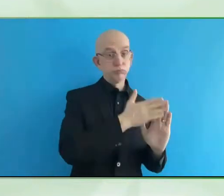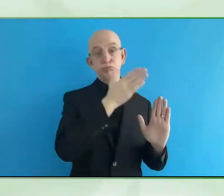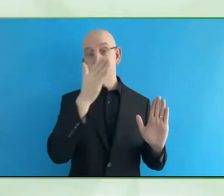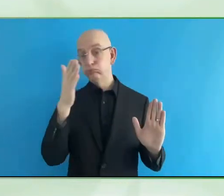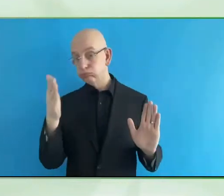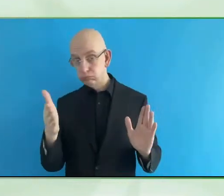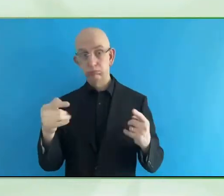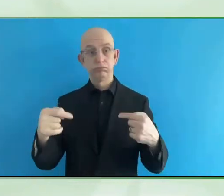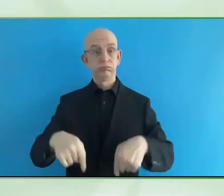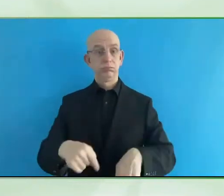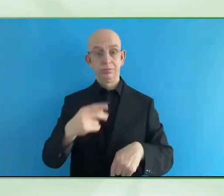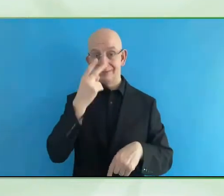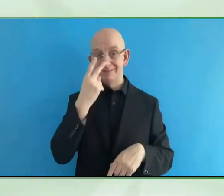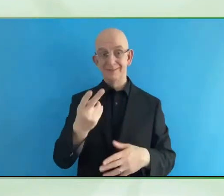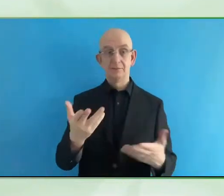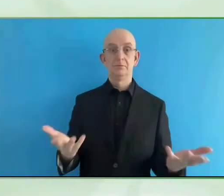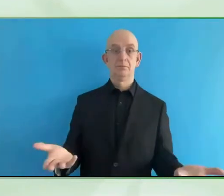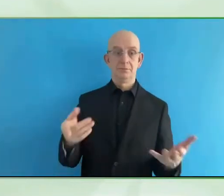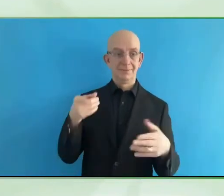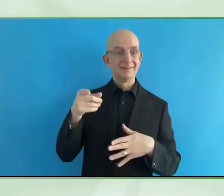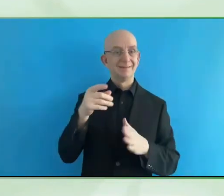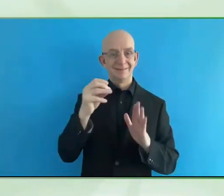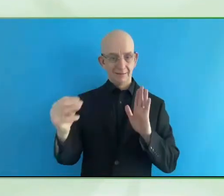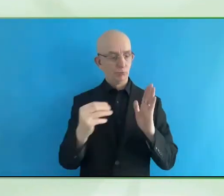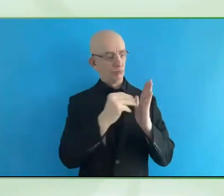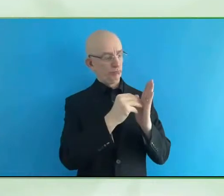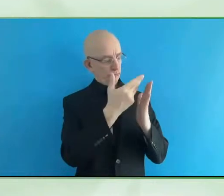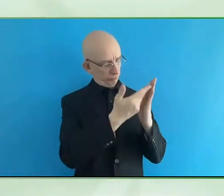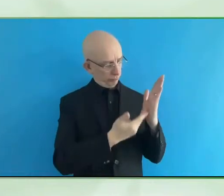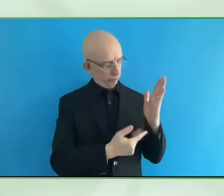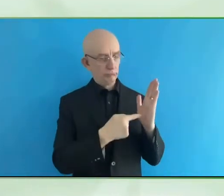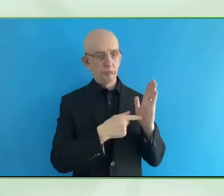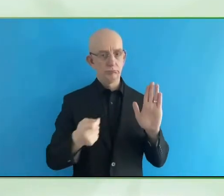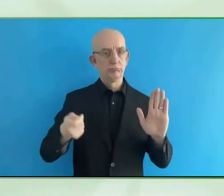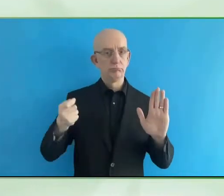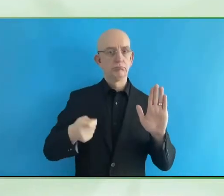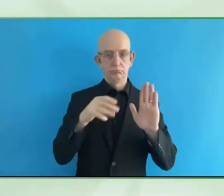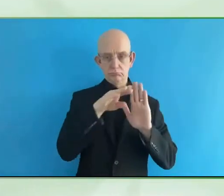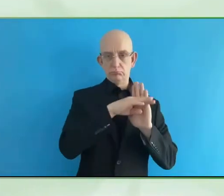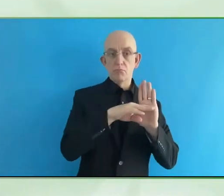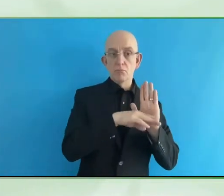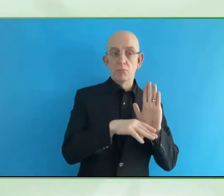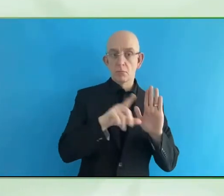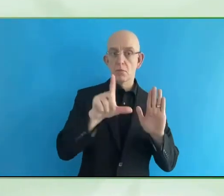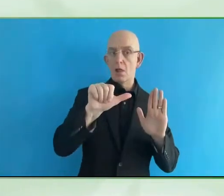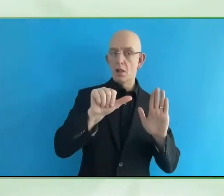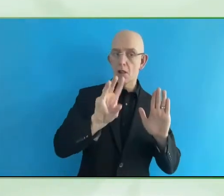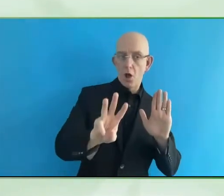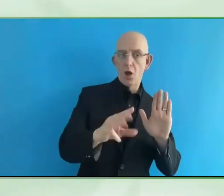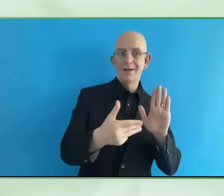Would you guys like to ask a question to both of them?